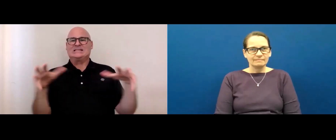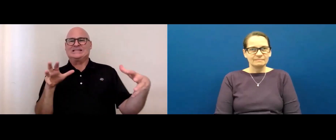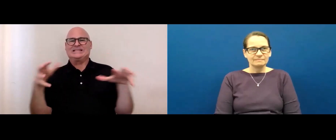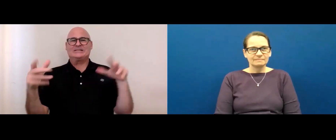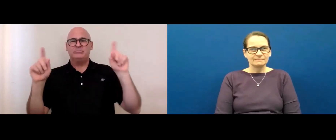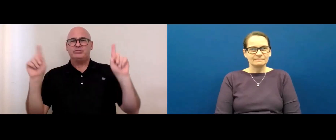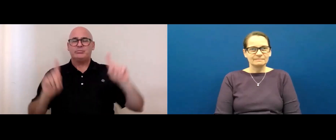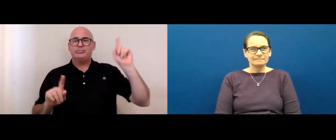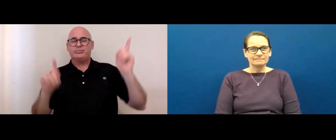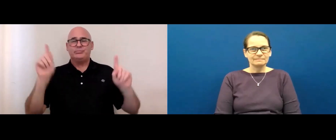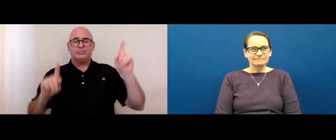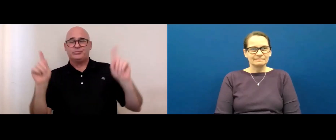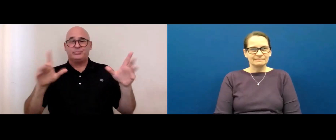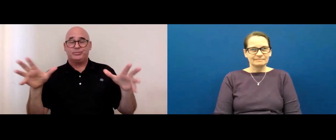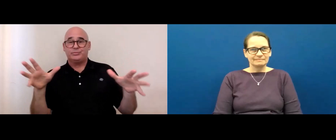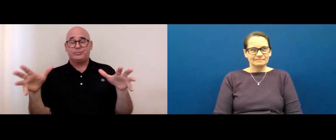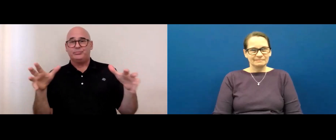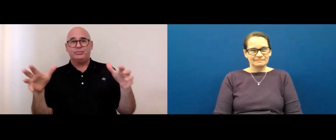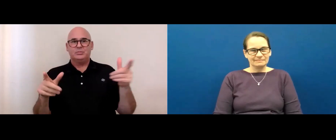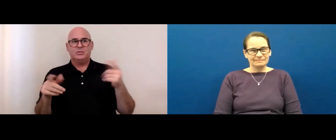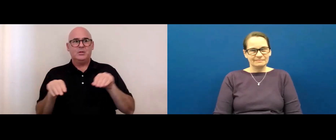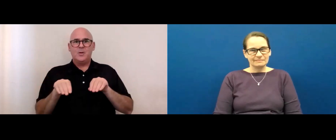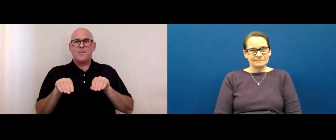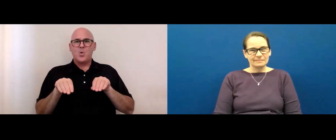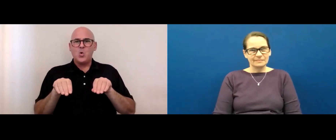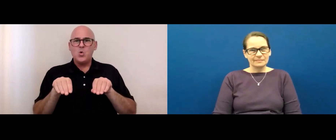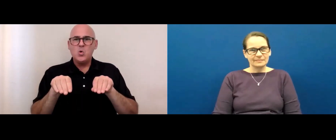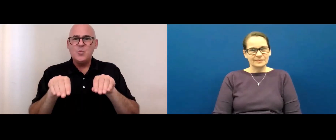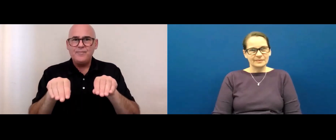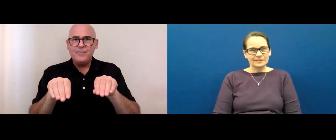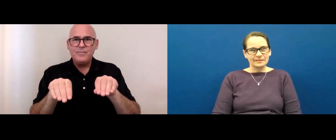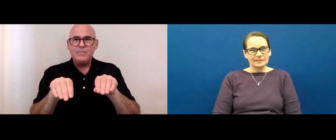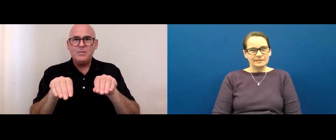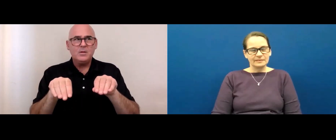they def the hard of hearing people would be in one position the deaf people would be in another